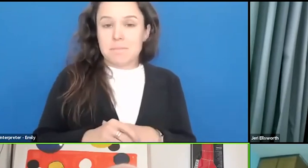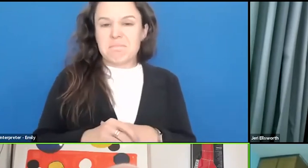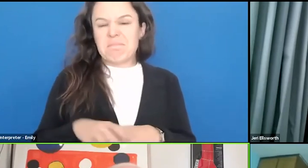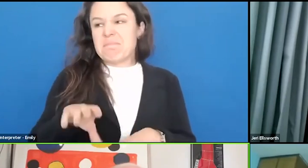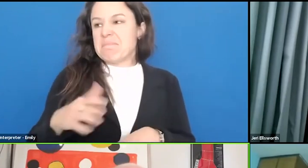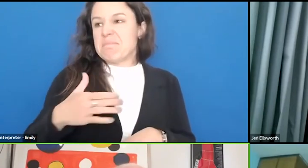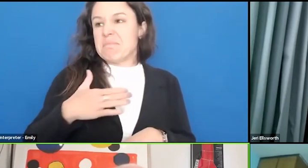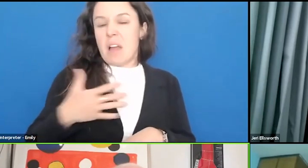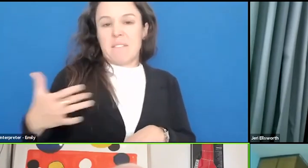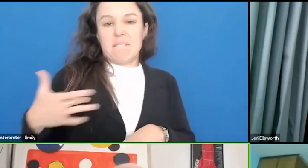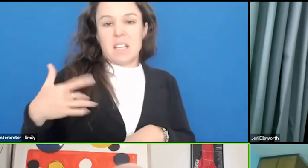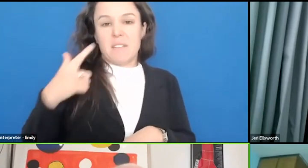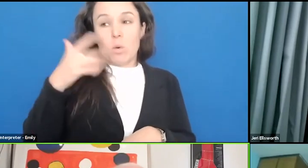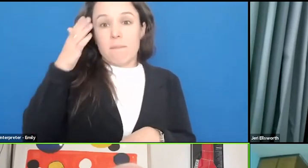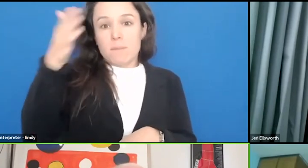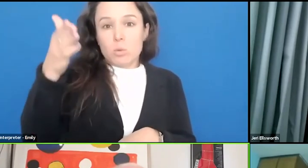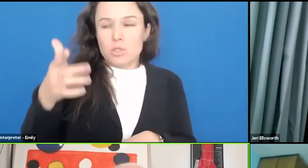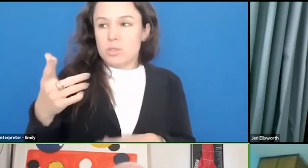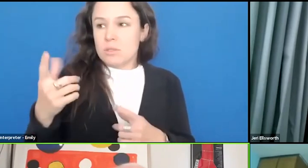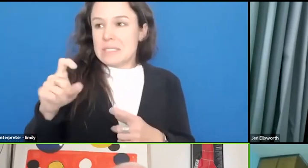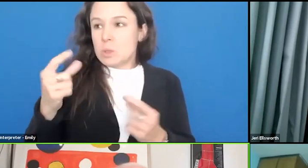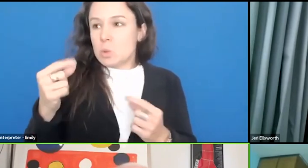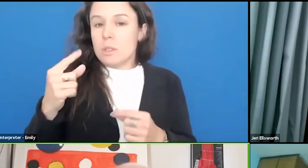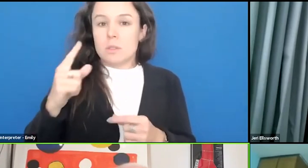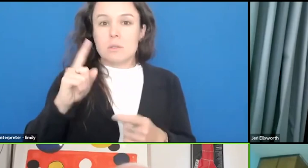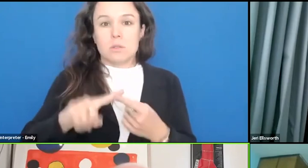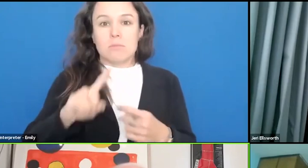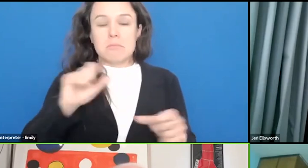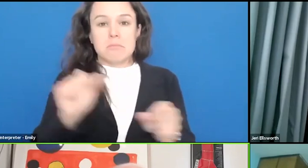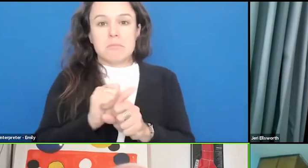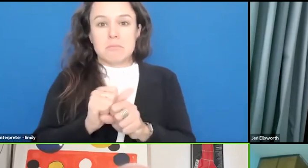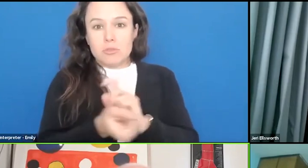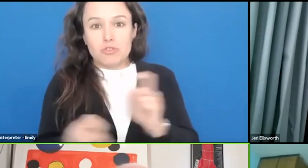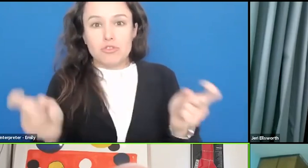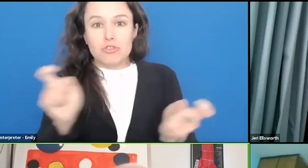is where the future needs to be to make the next dramatic step forward to where we're stuck now.